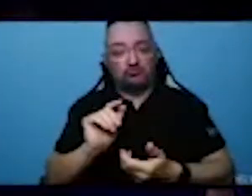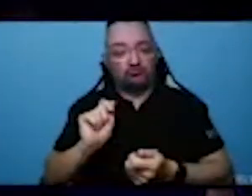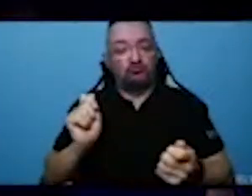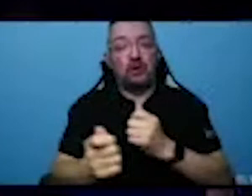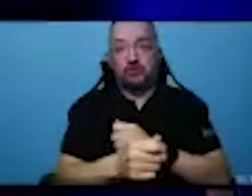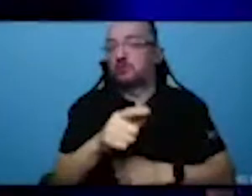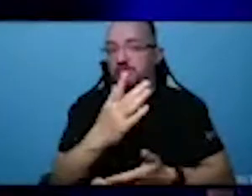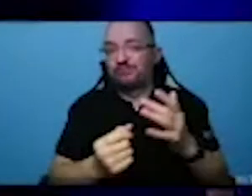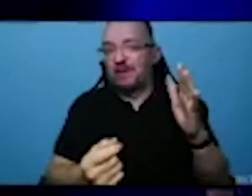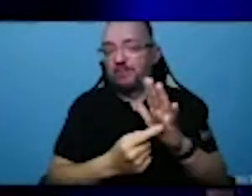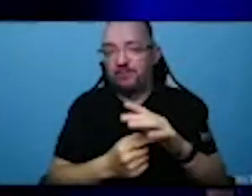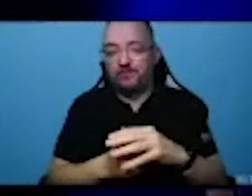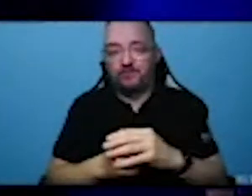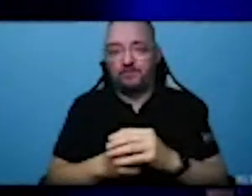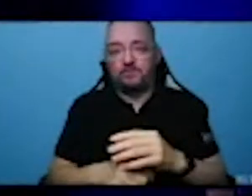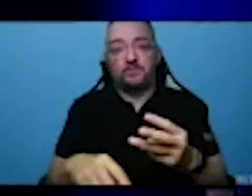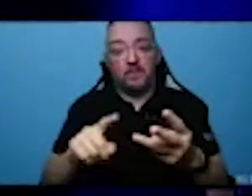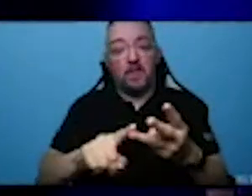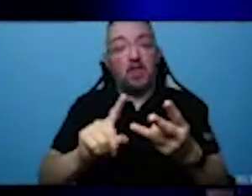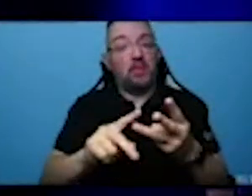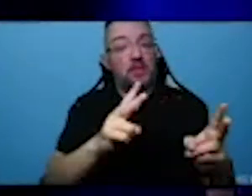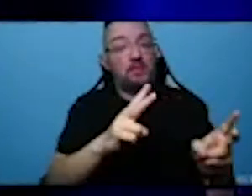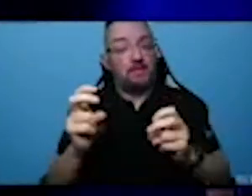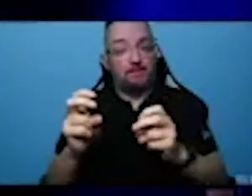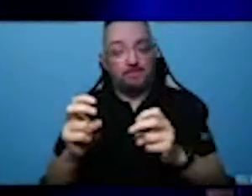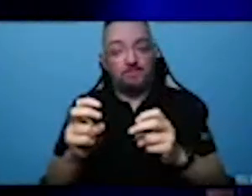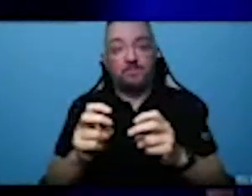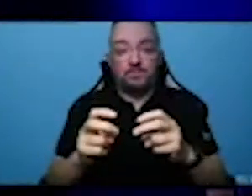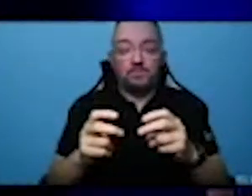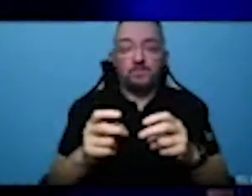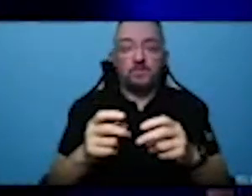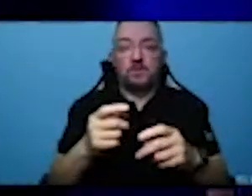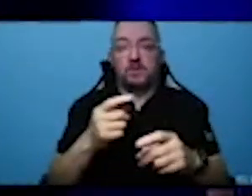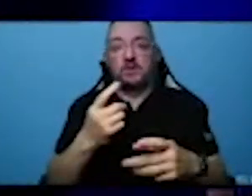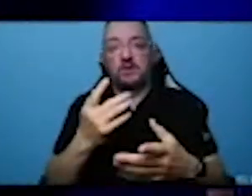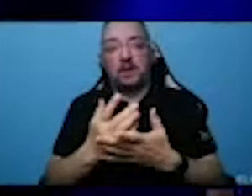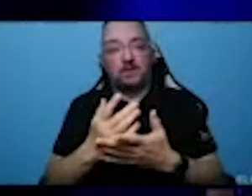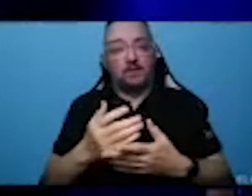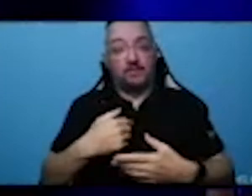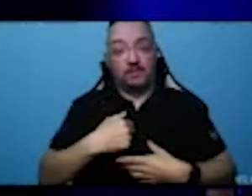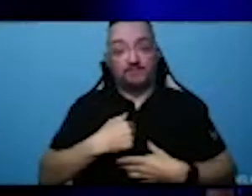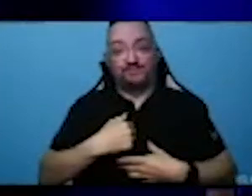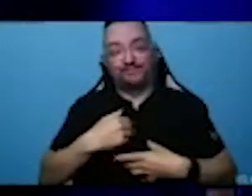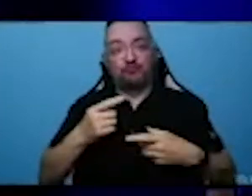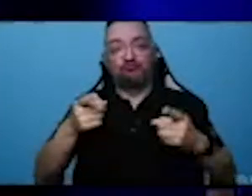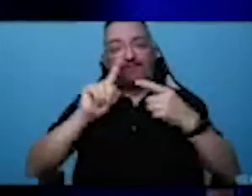The third theme, which I think was certainly a little frustrating for a Chief Exec of one of Scotland's largest social care organisations